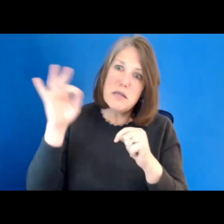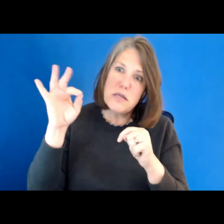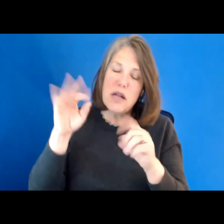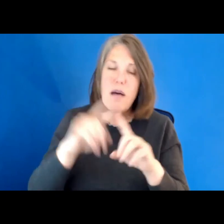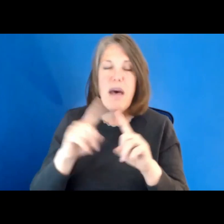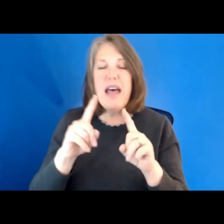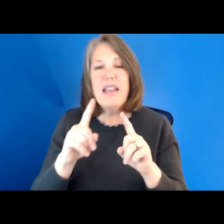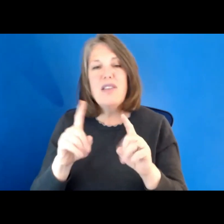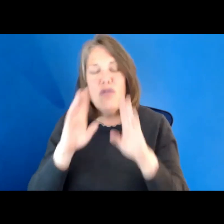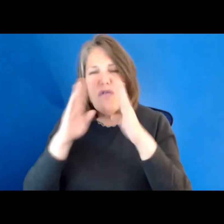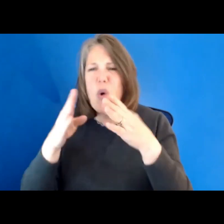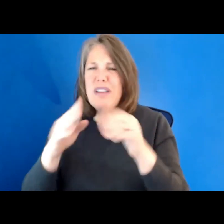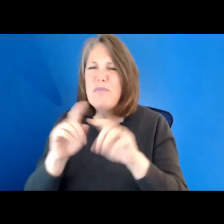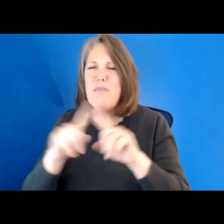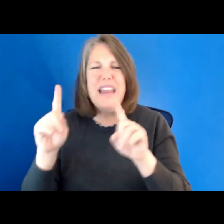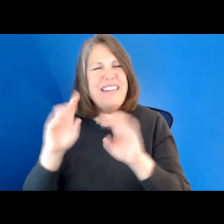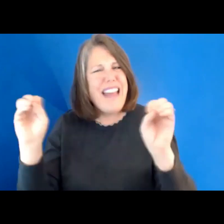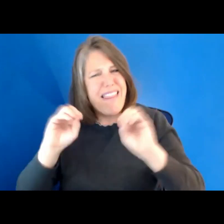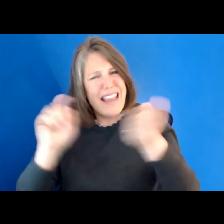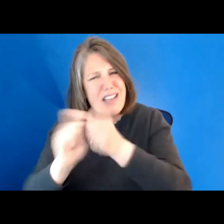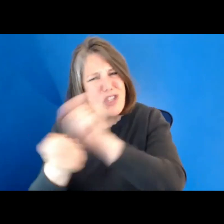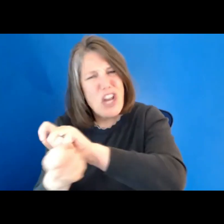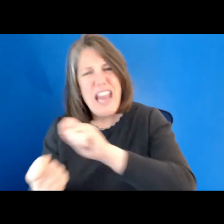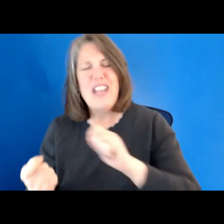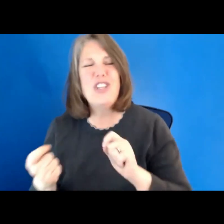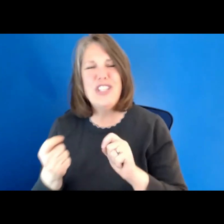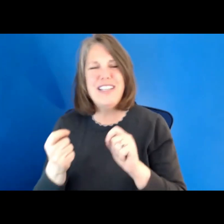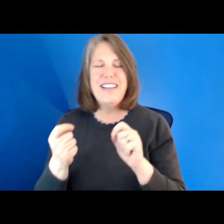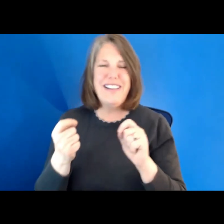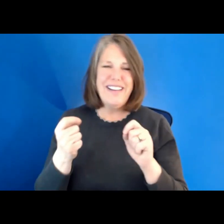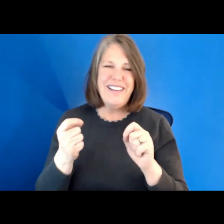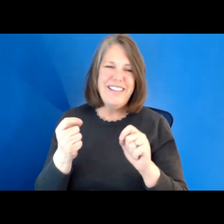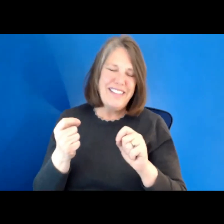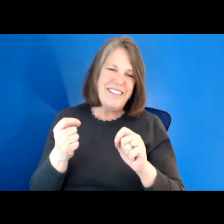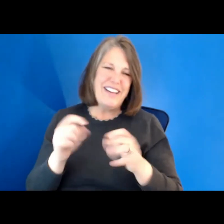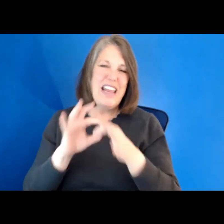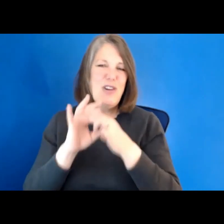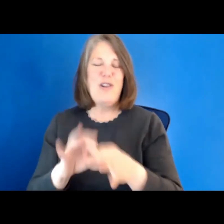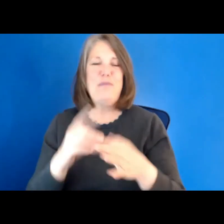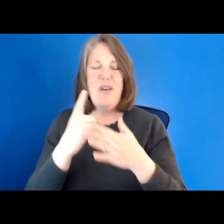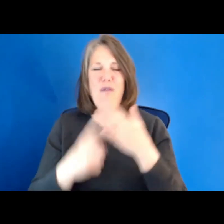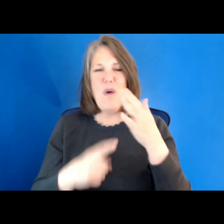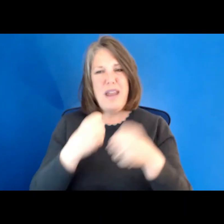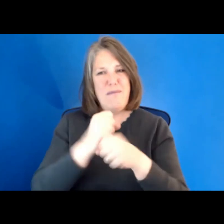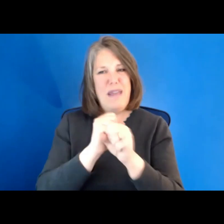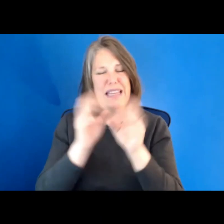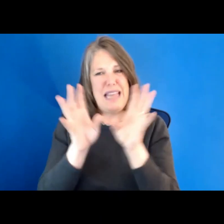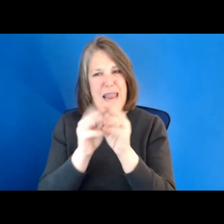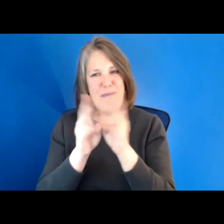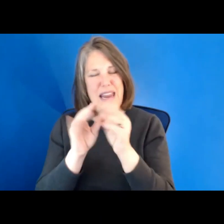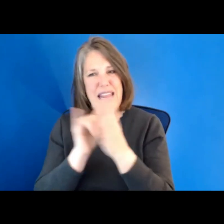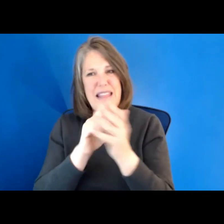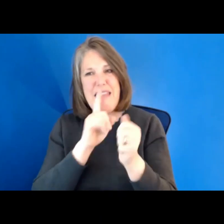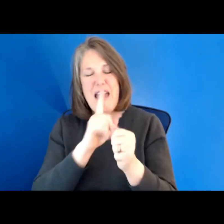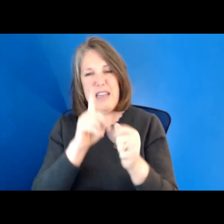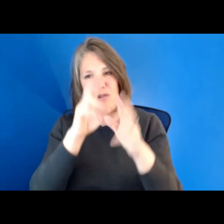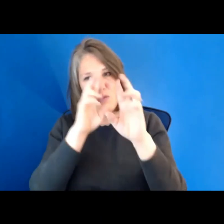17:45:58 guidances change of what makes for a meeting that is respectful and inclusive,